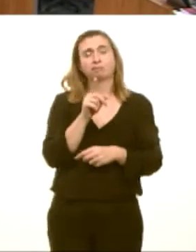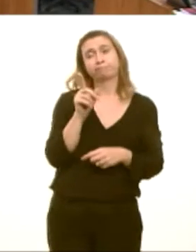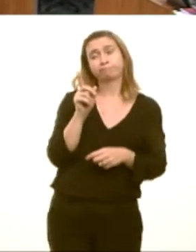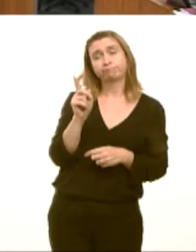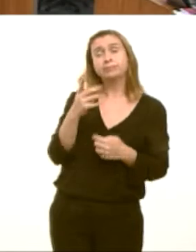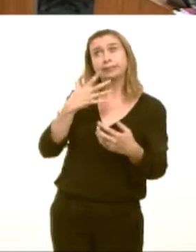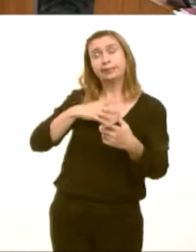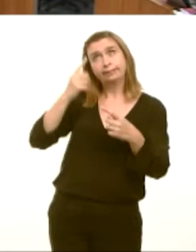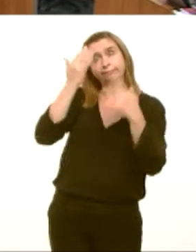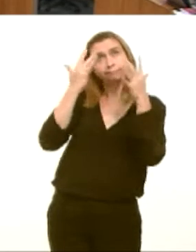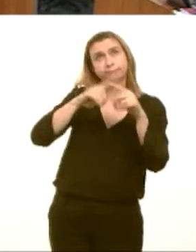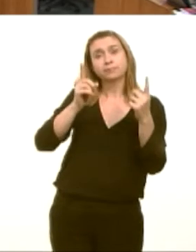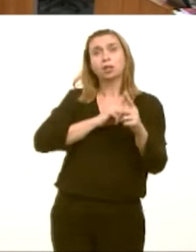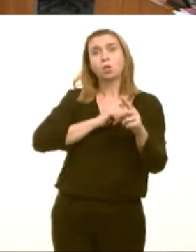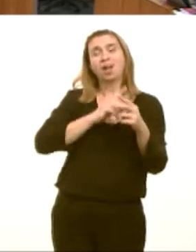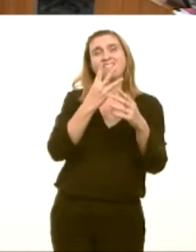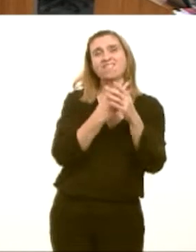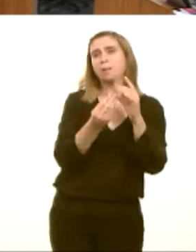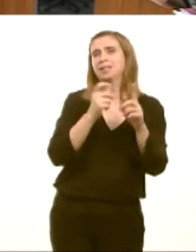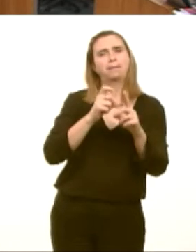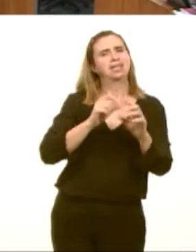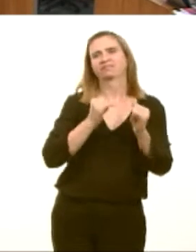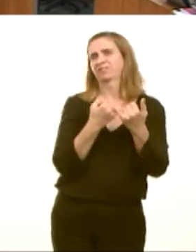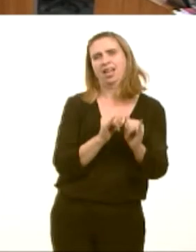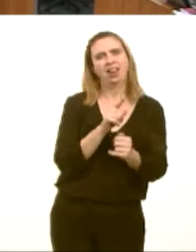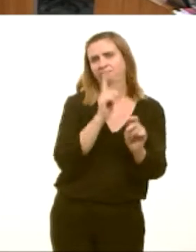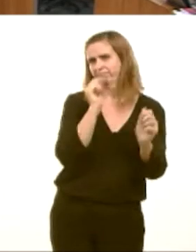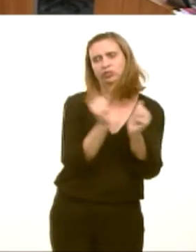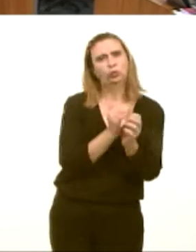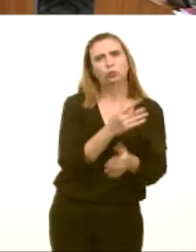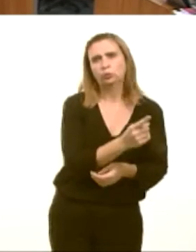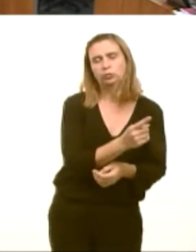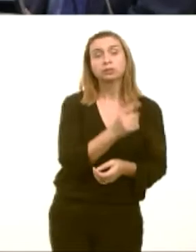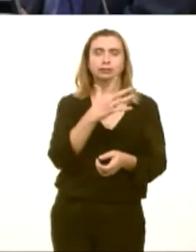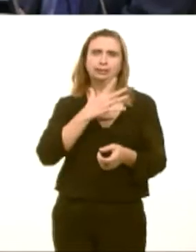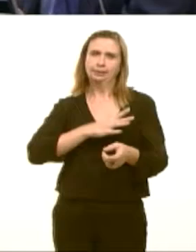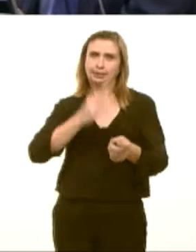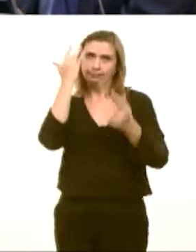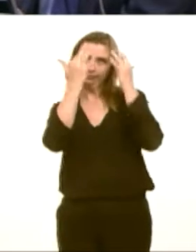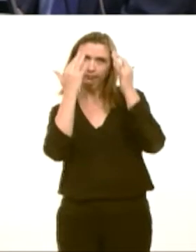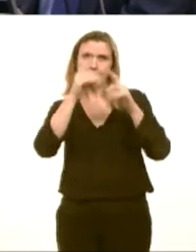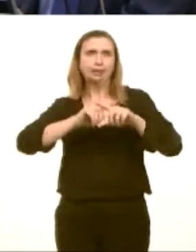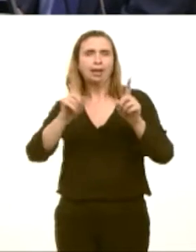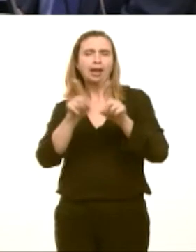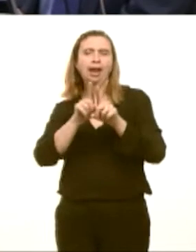There are some areas where fibre-to-cabinet wonít work. They will need solutions such as satellite connections.